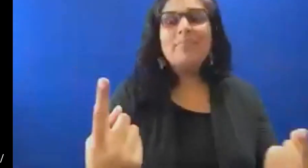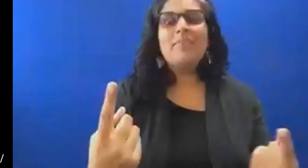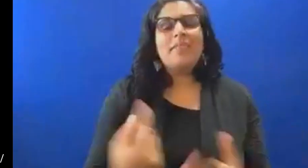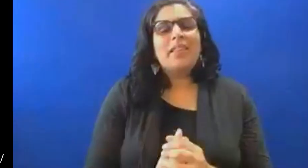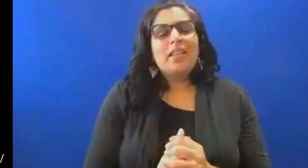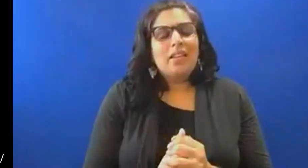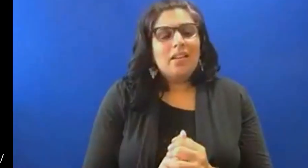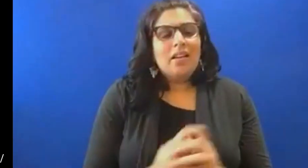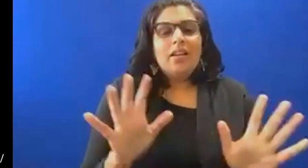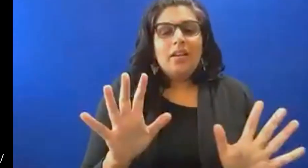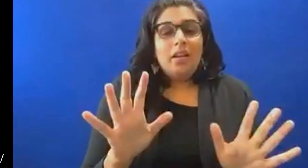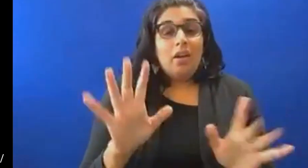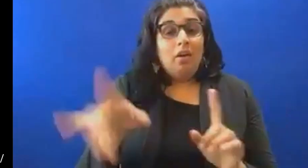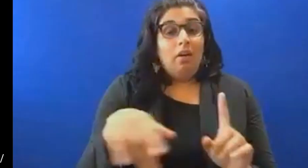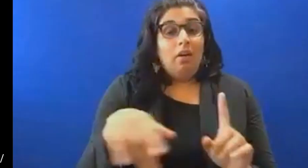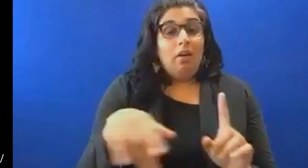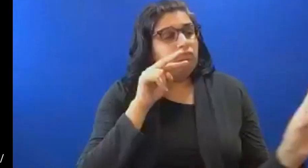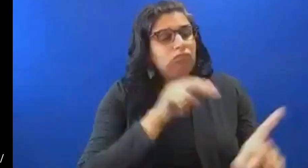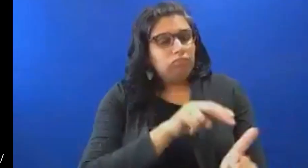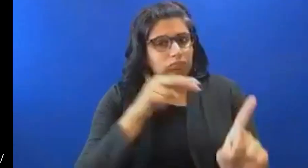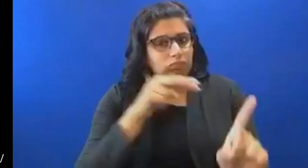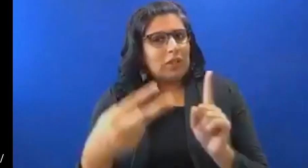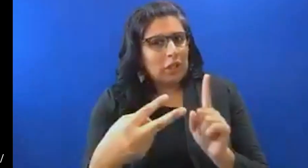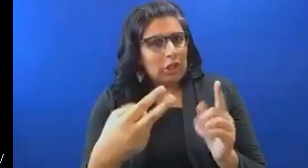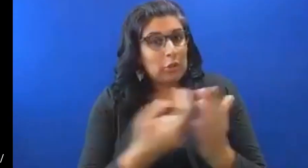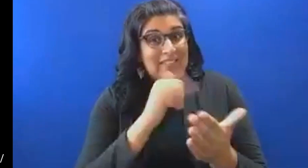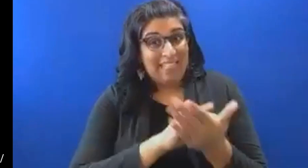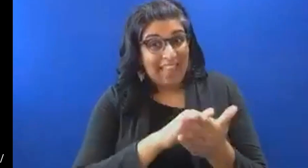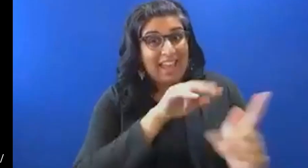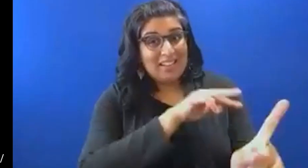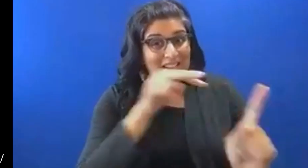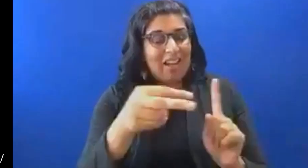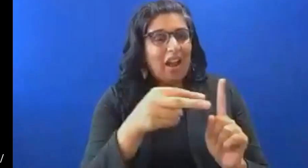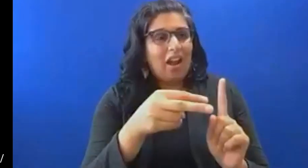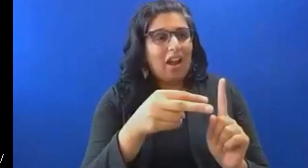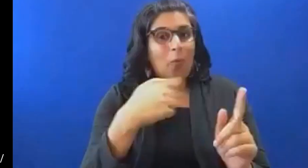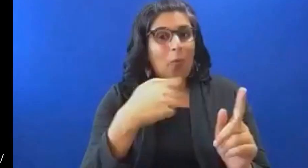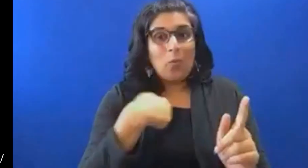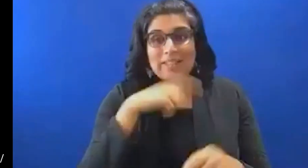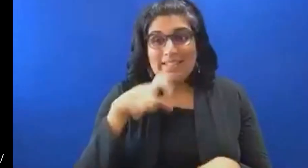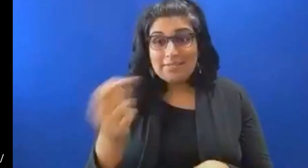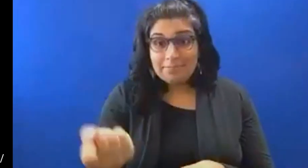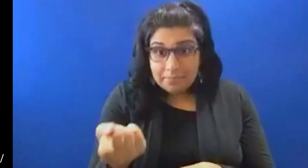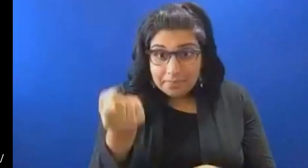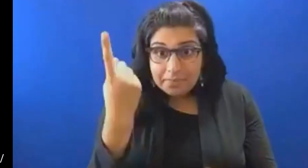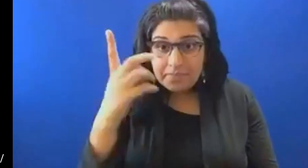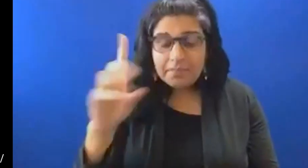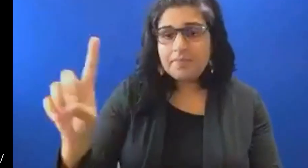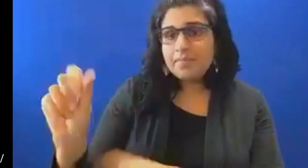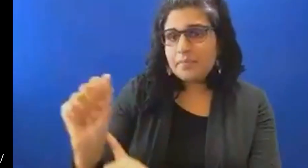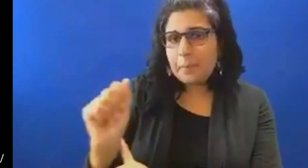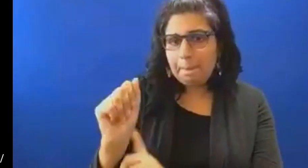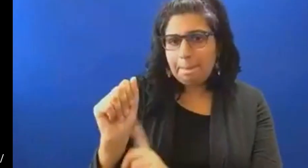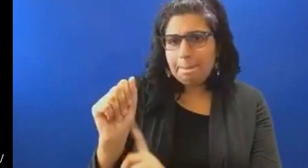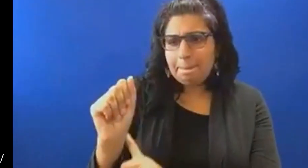When we look at it that way, we have to understand that disability is not static, ever.